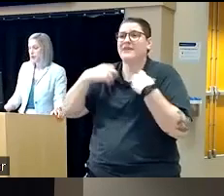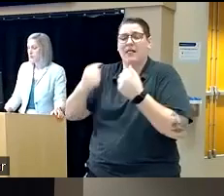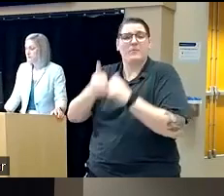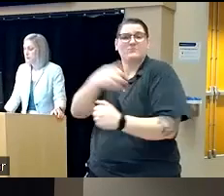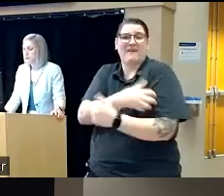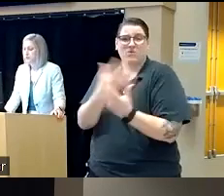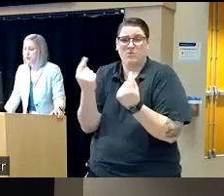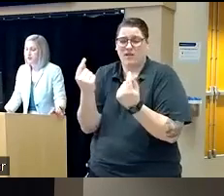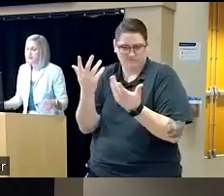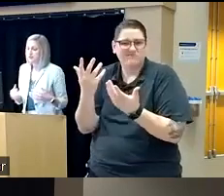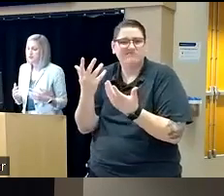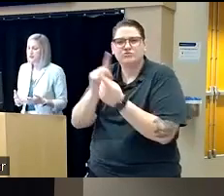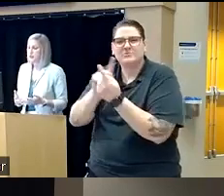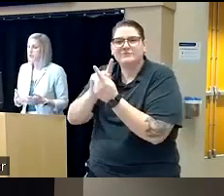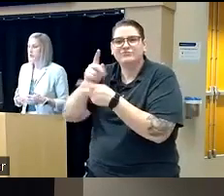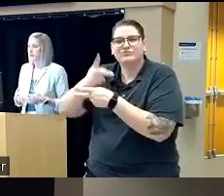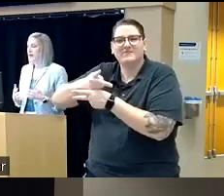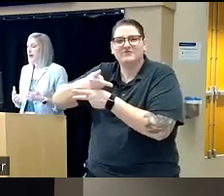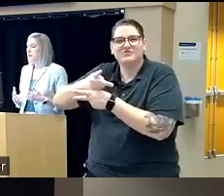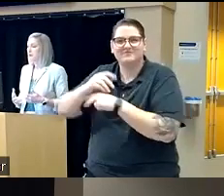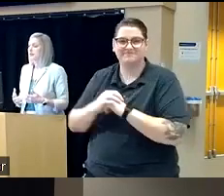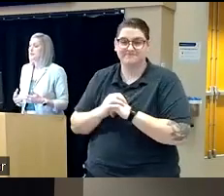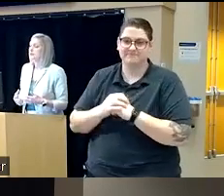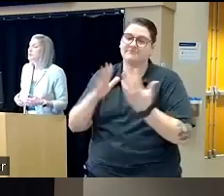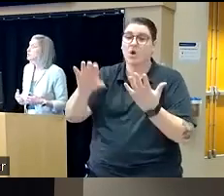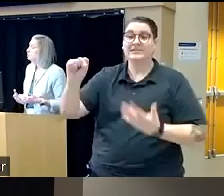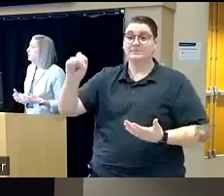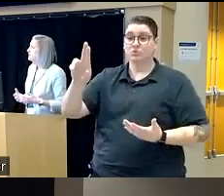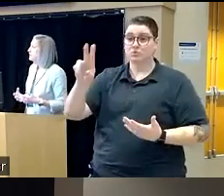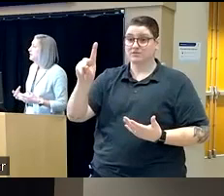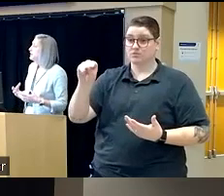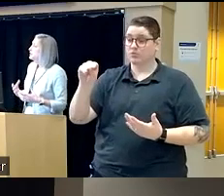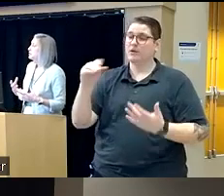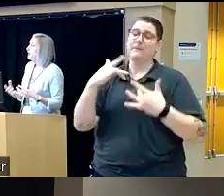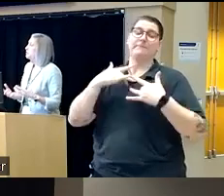so first of all in substance use disorder it's a common practice for a supervisor to